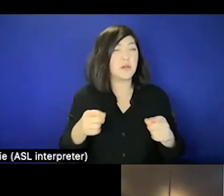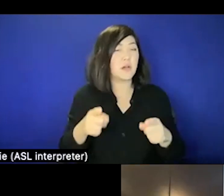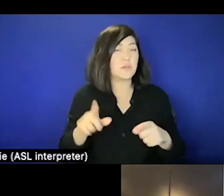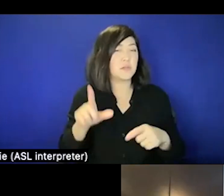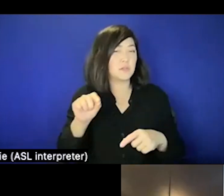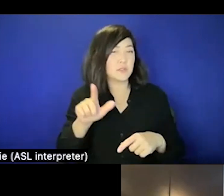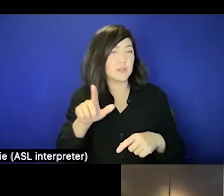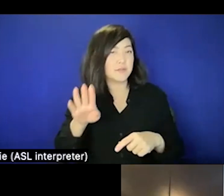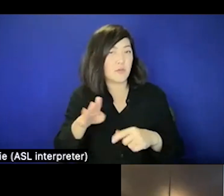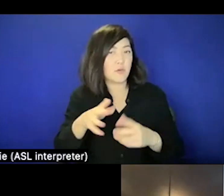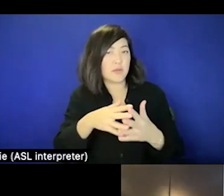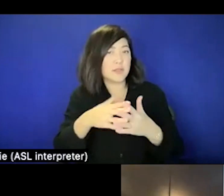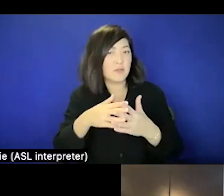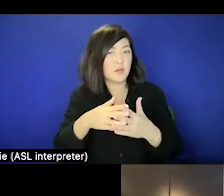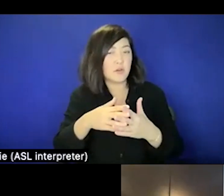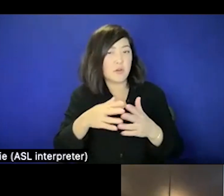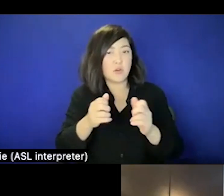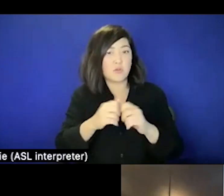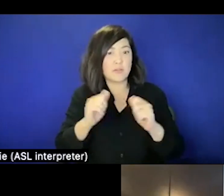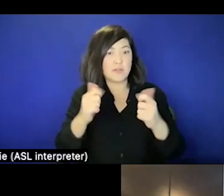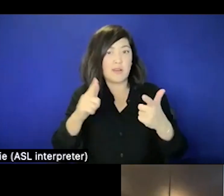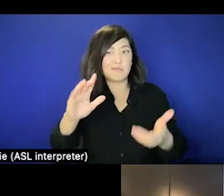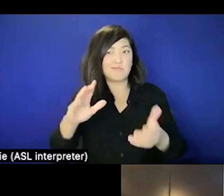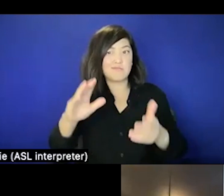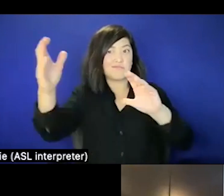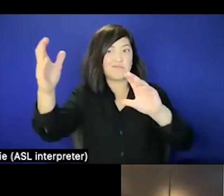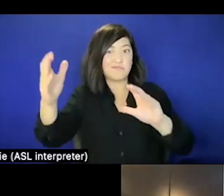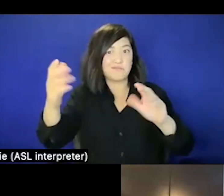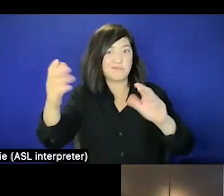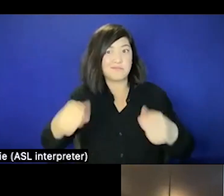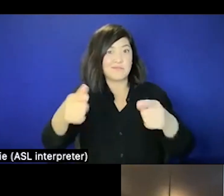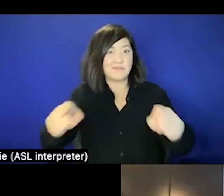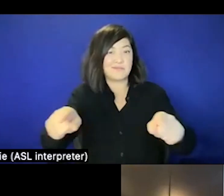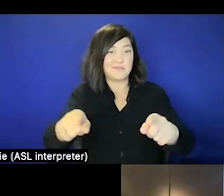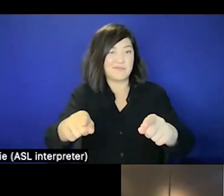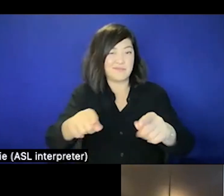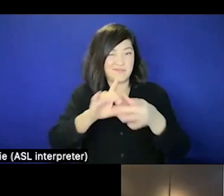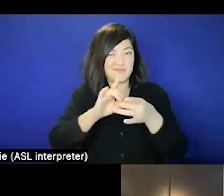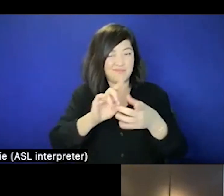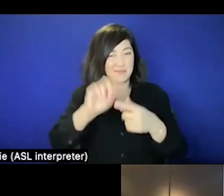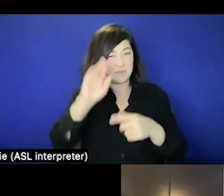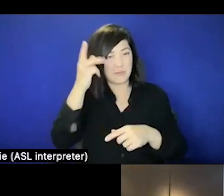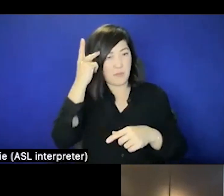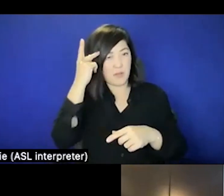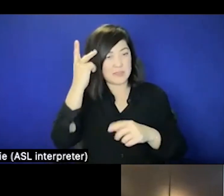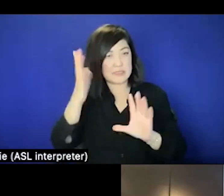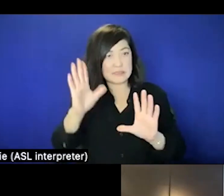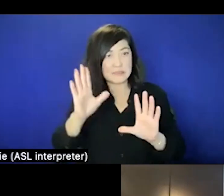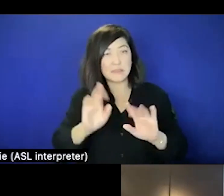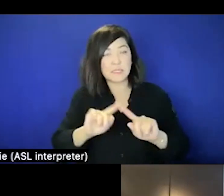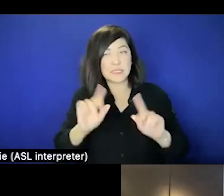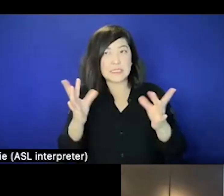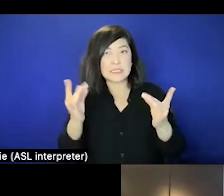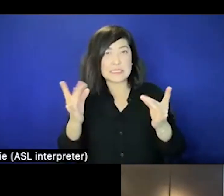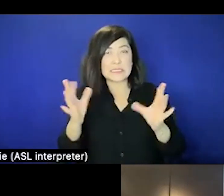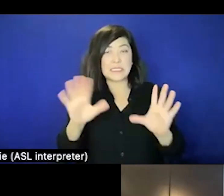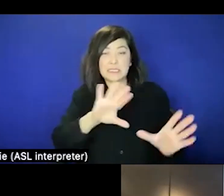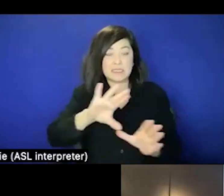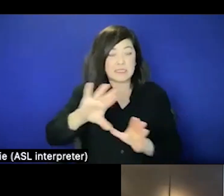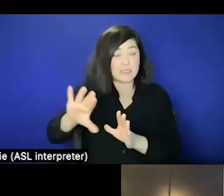the tumult that seems to be going on politically. But I just look at my own business and I think how